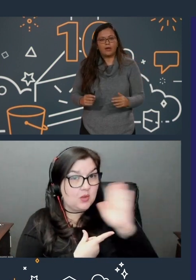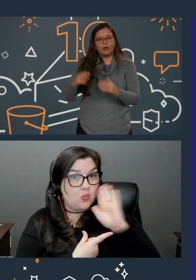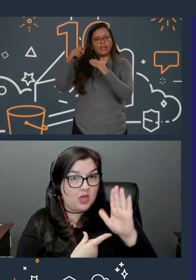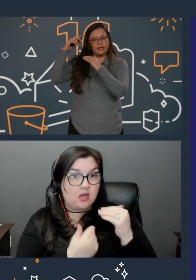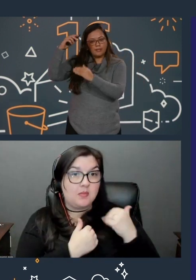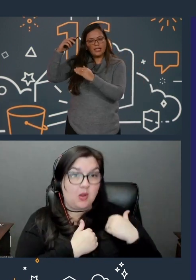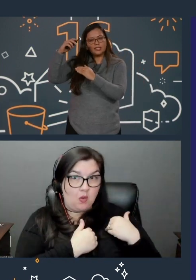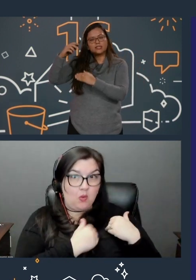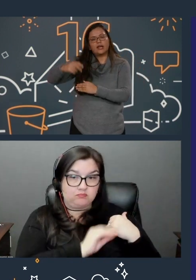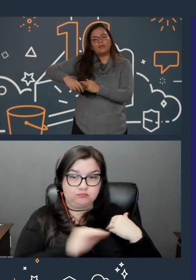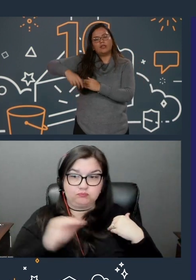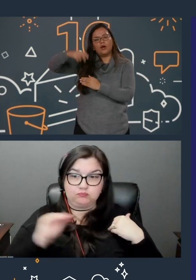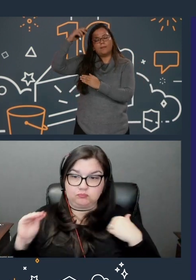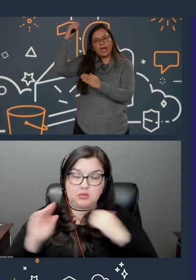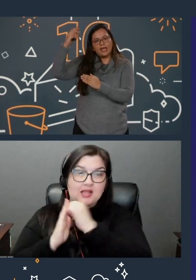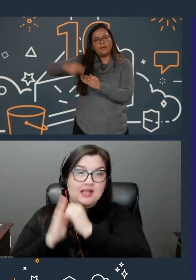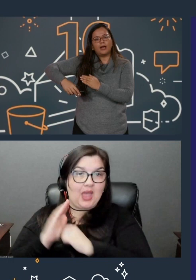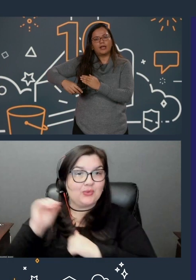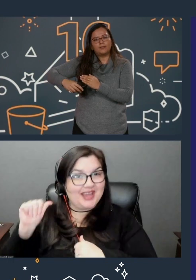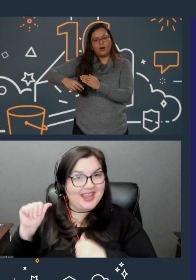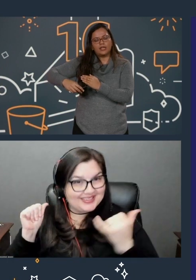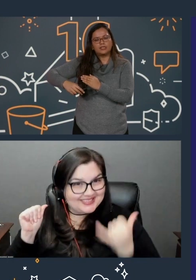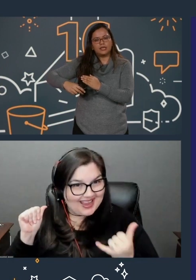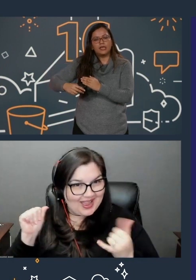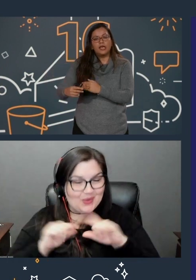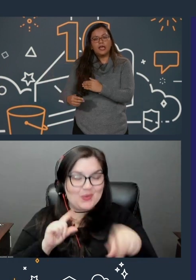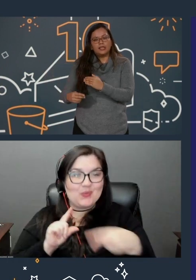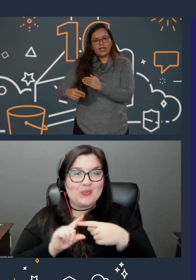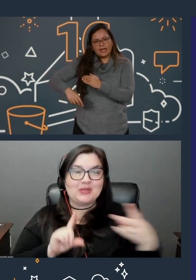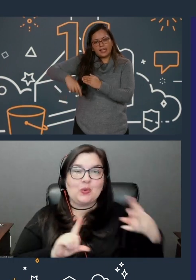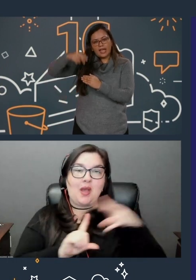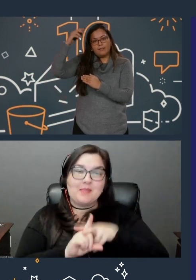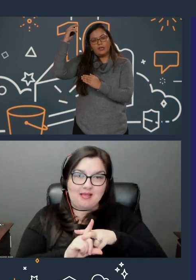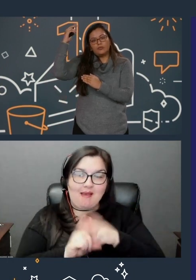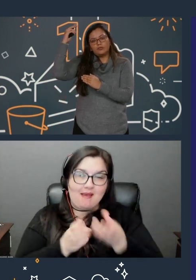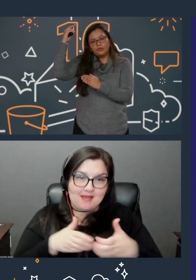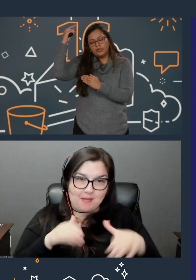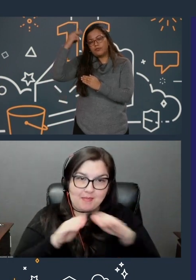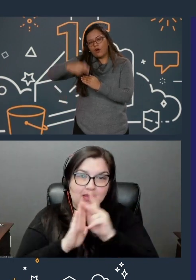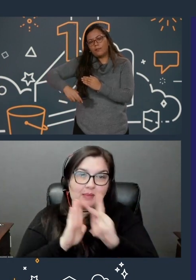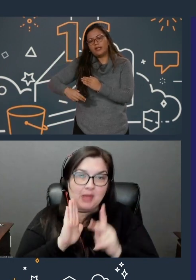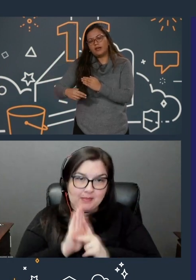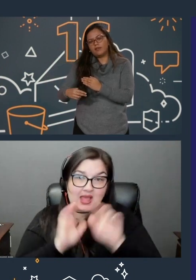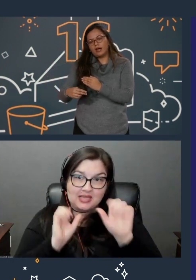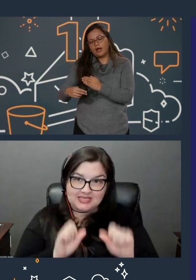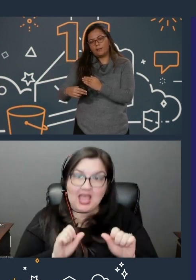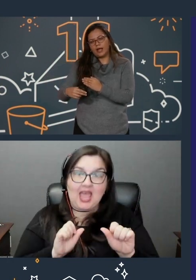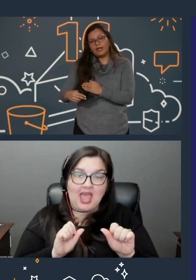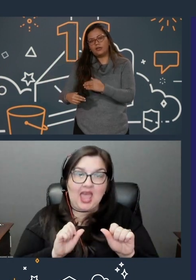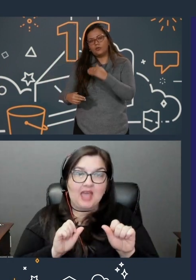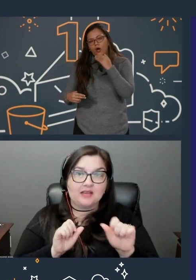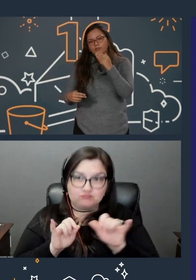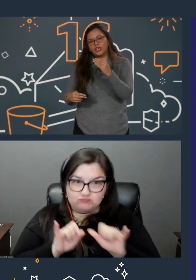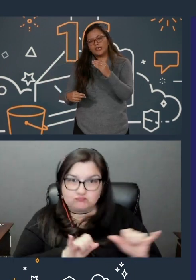and what that means is that when you apply a bucket policy, that can be uniformly applied to objects